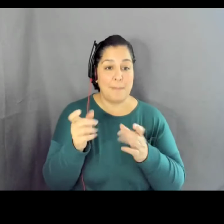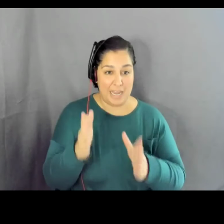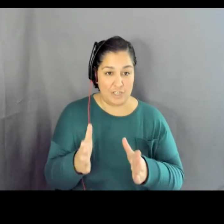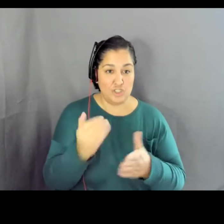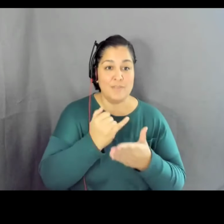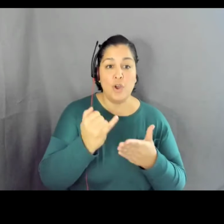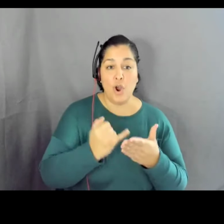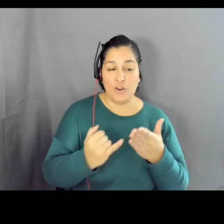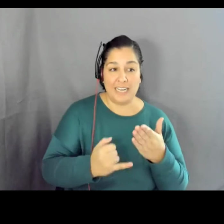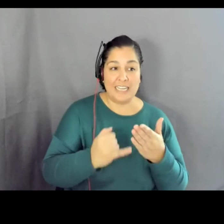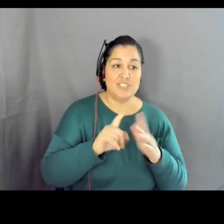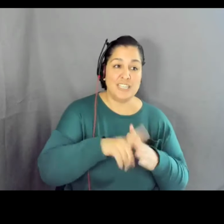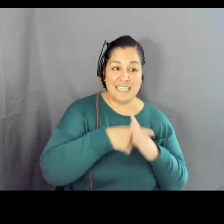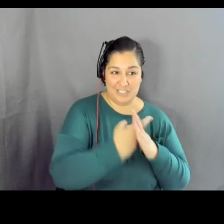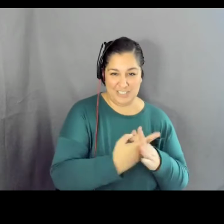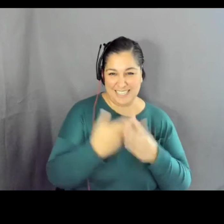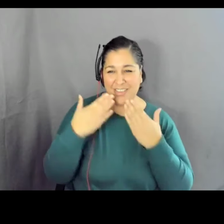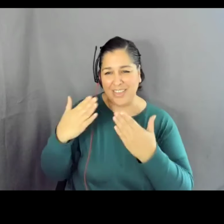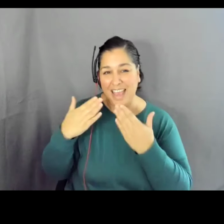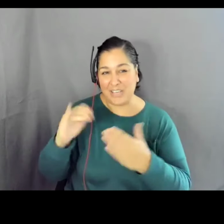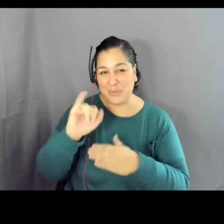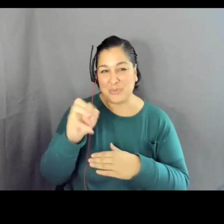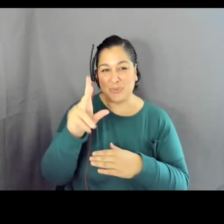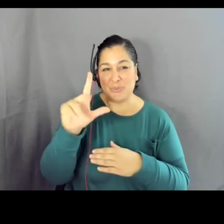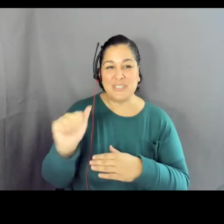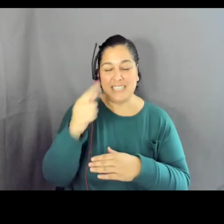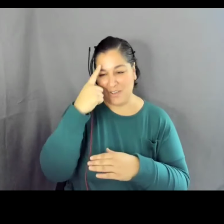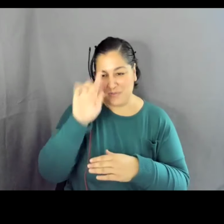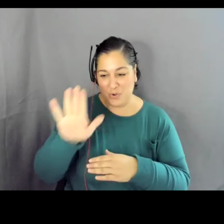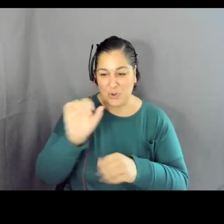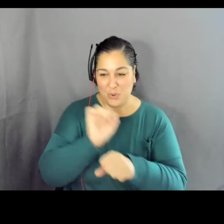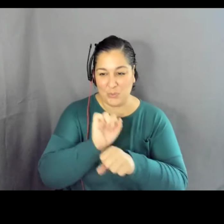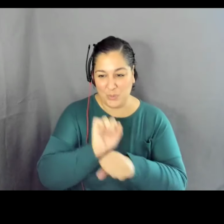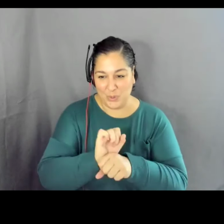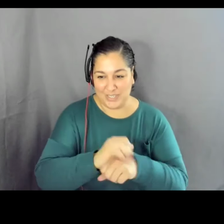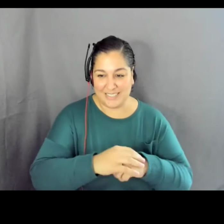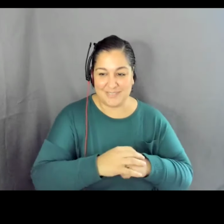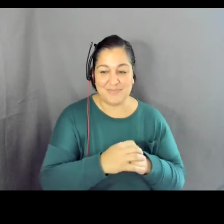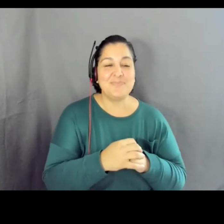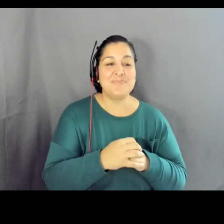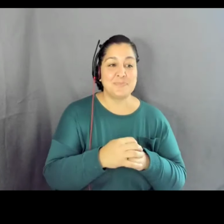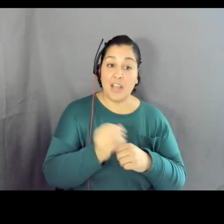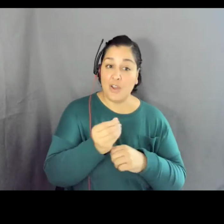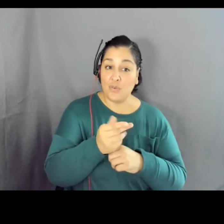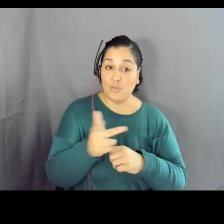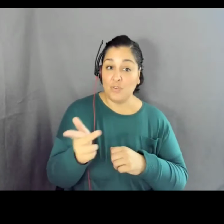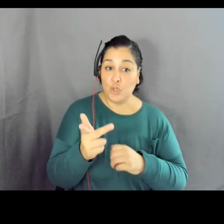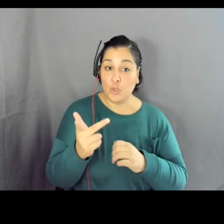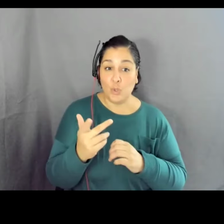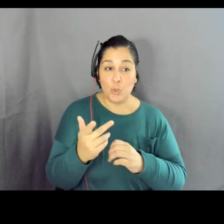Many thanks to Julia for all of her work on this program. I have a few housekeeping notes before we begin.